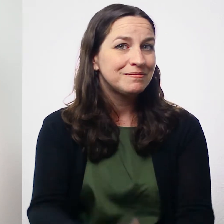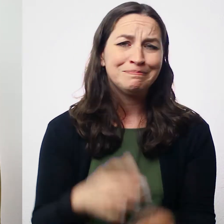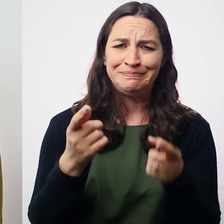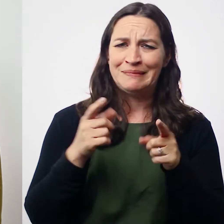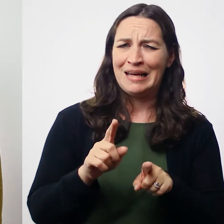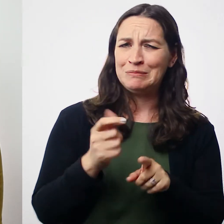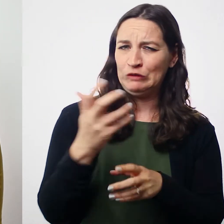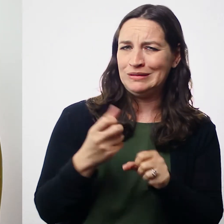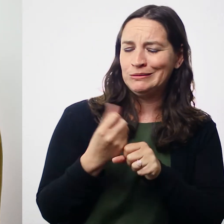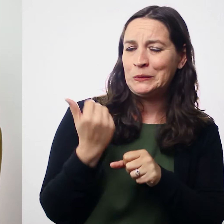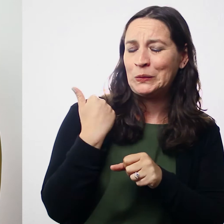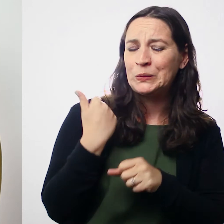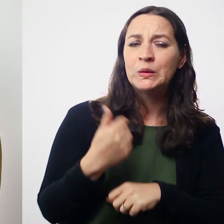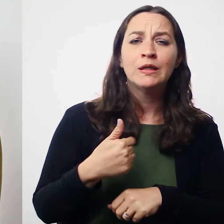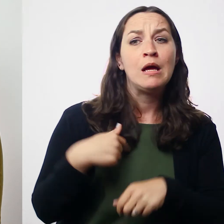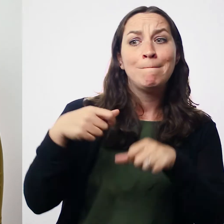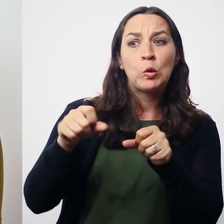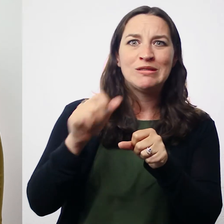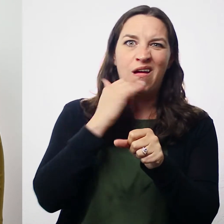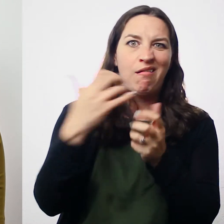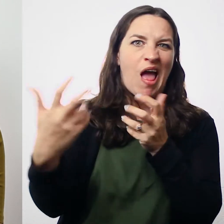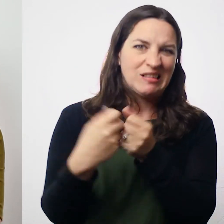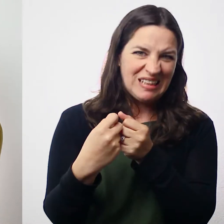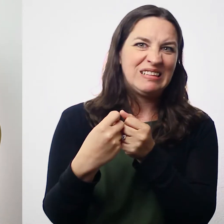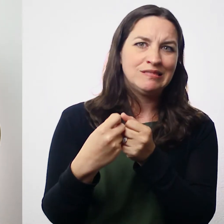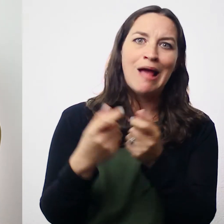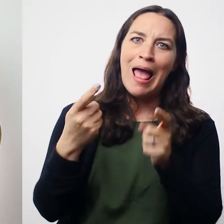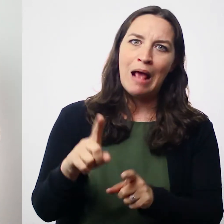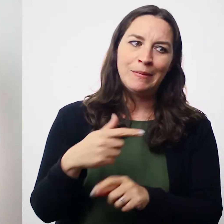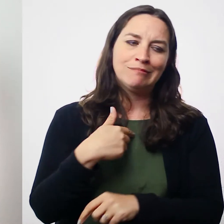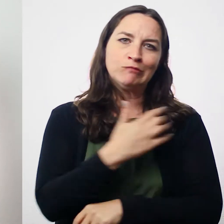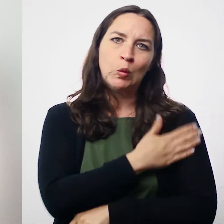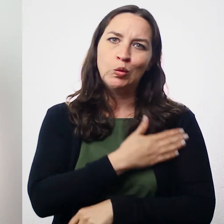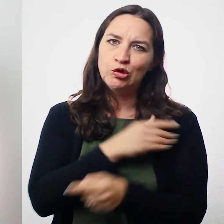A few years ago, I was in a motorcycle accident and I actually left with a shoulder injury and